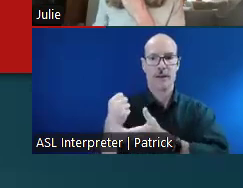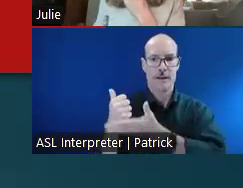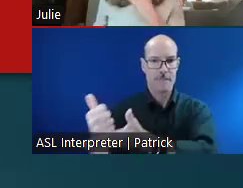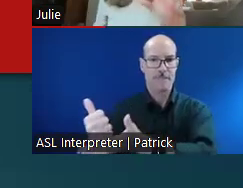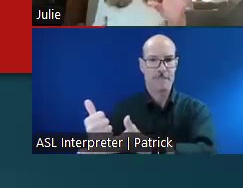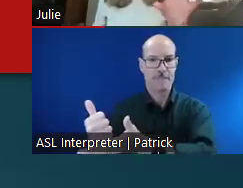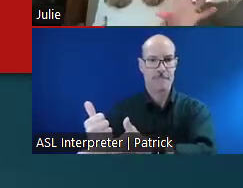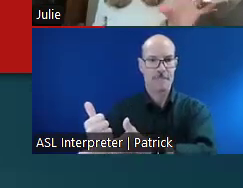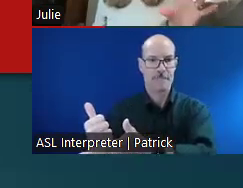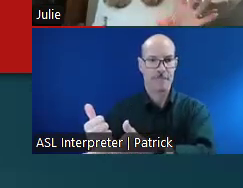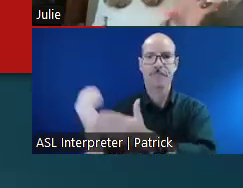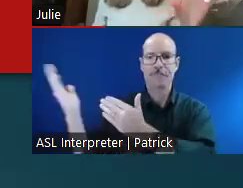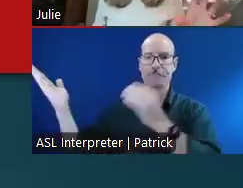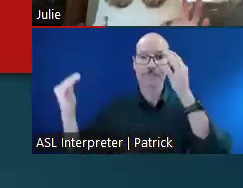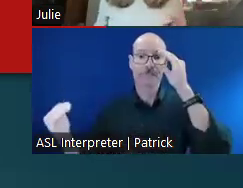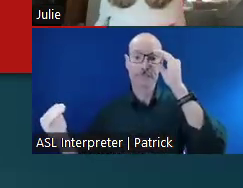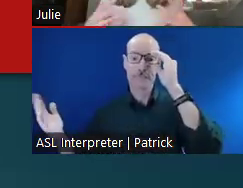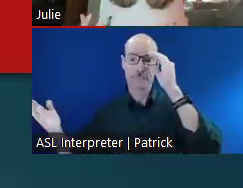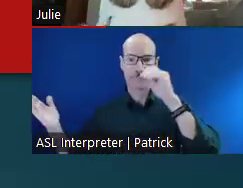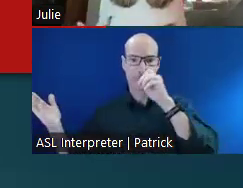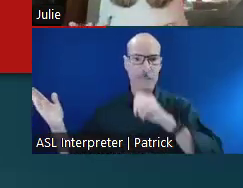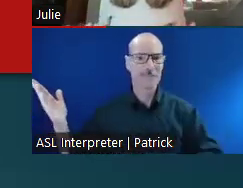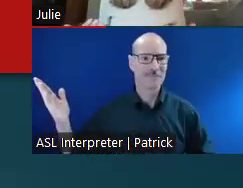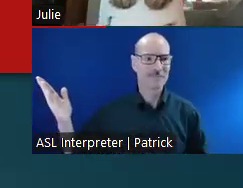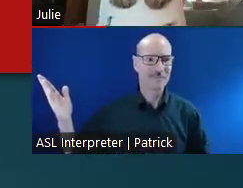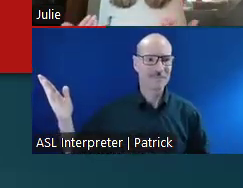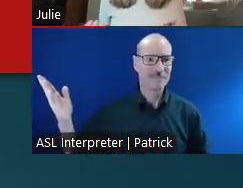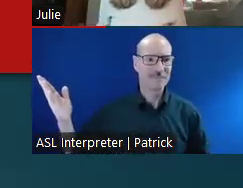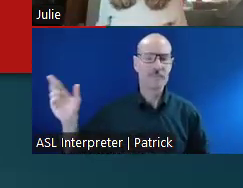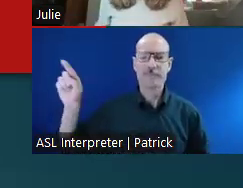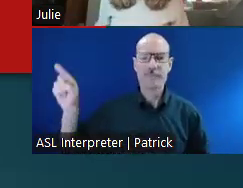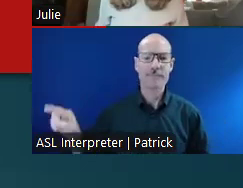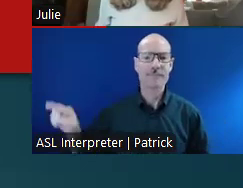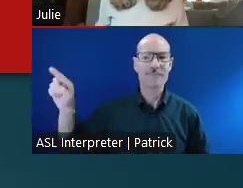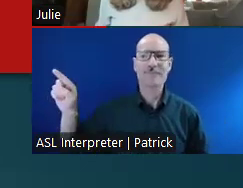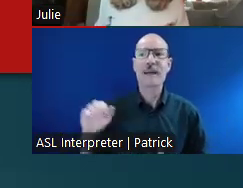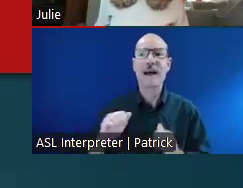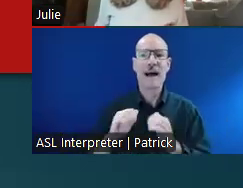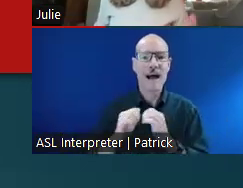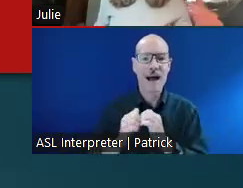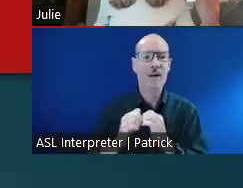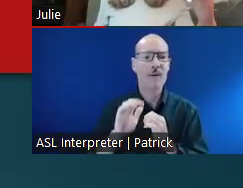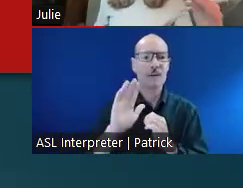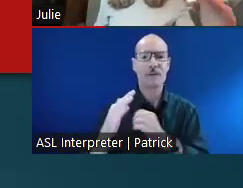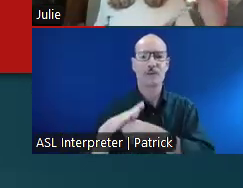Next slide, please. So on this slide here, what you see are ways of managing your stress.